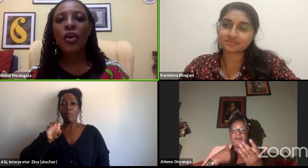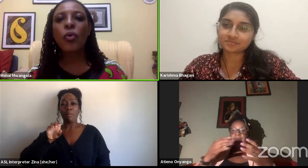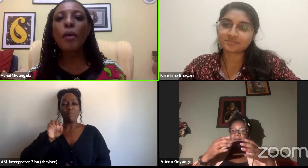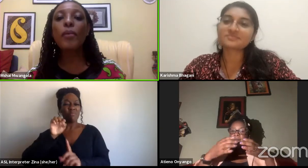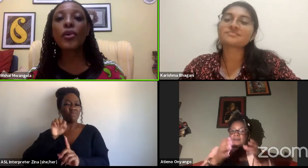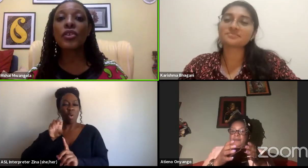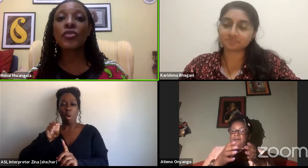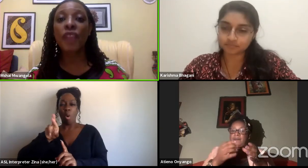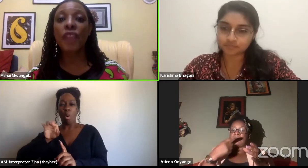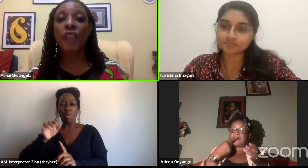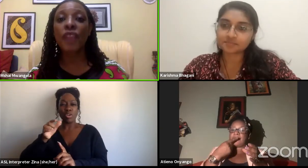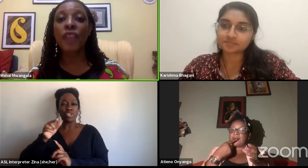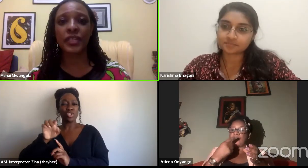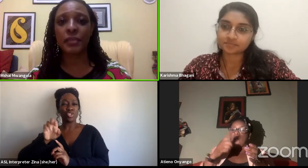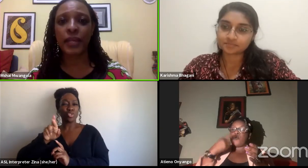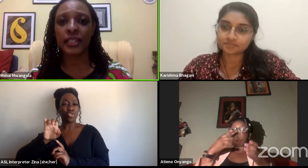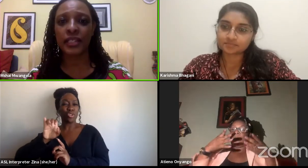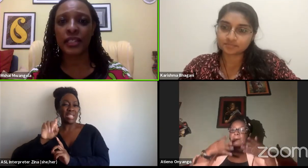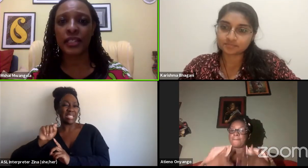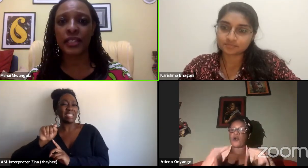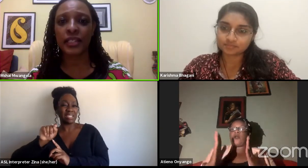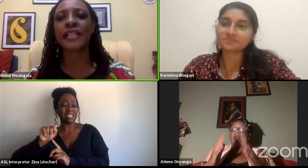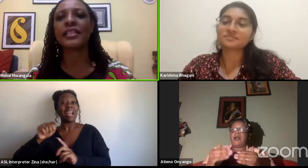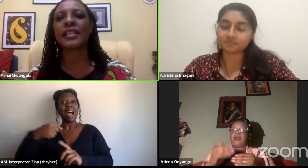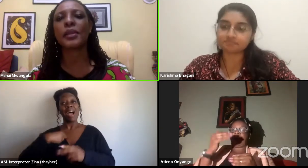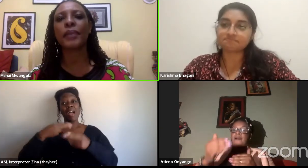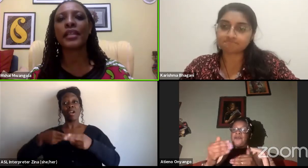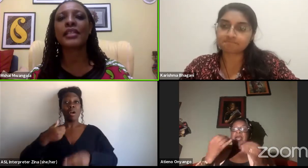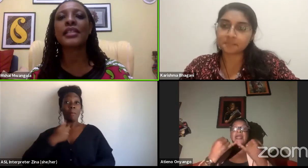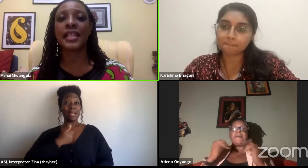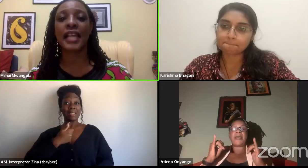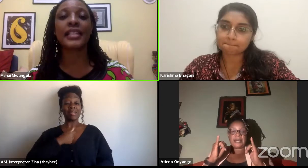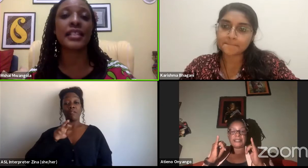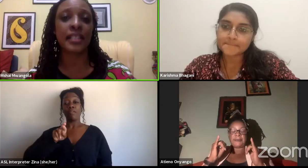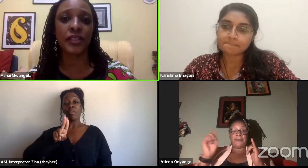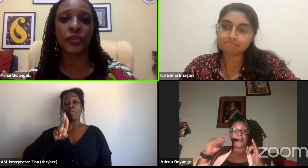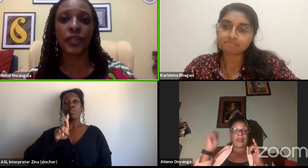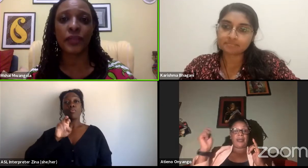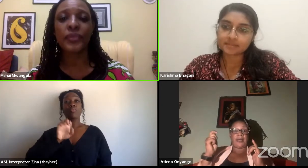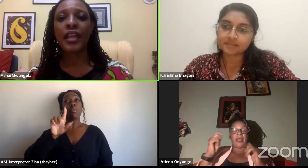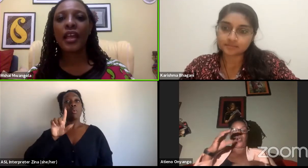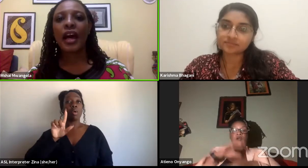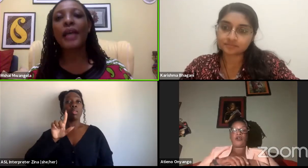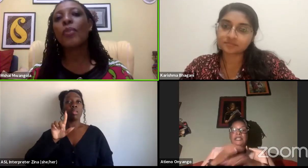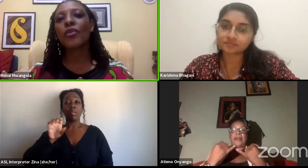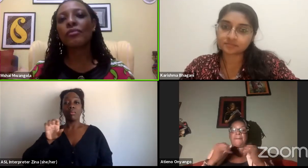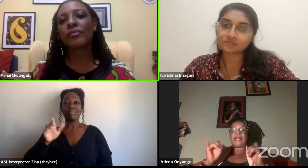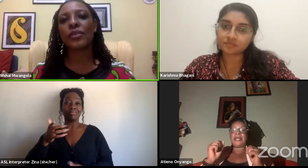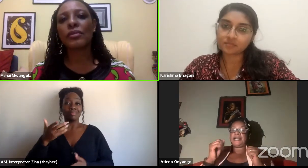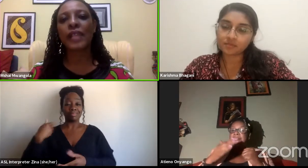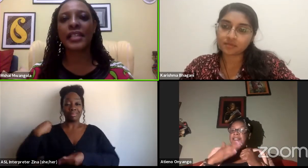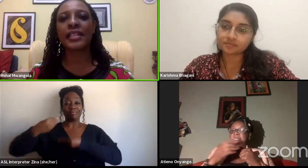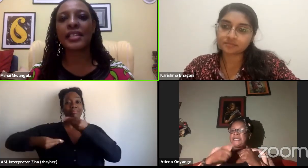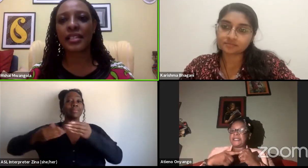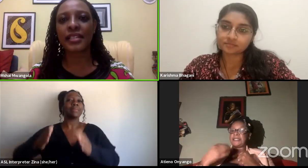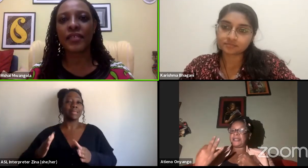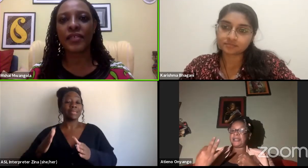who were born right after independence. So Kenya gets its independence in 1963. I am born 1967.